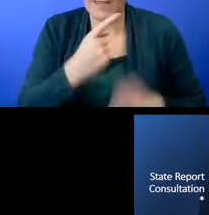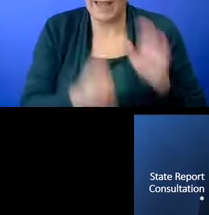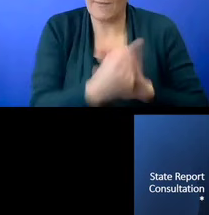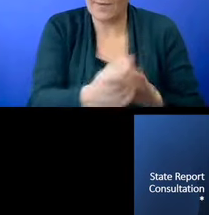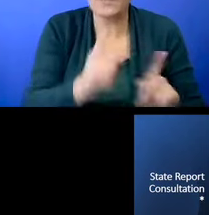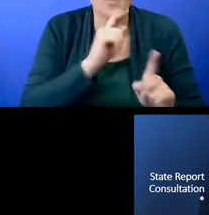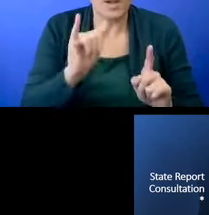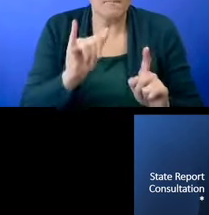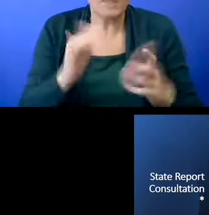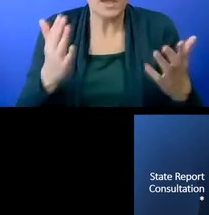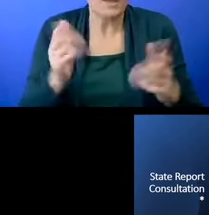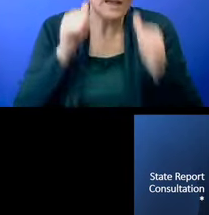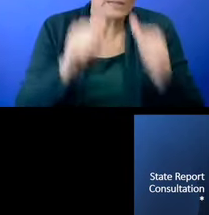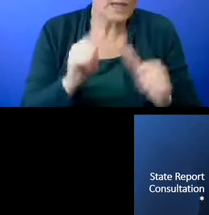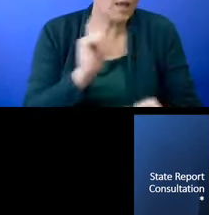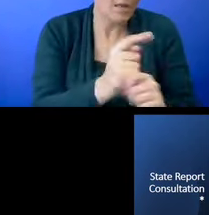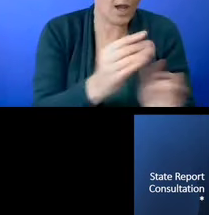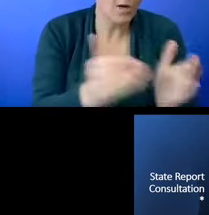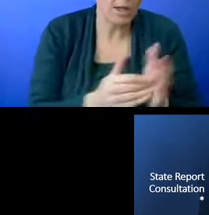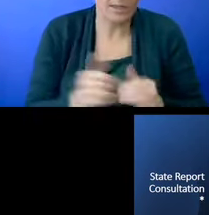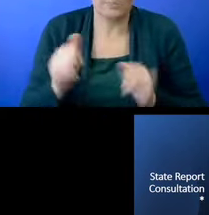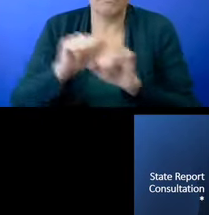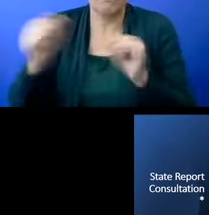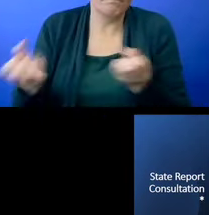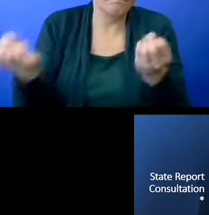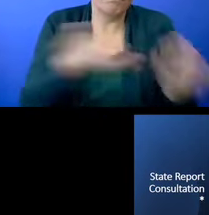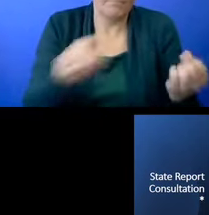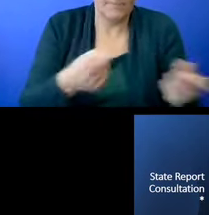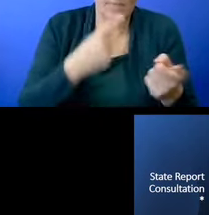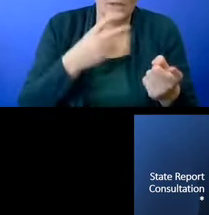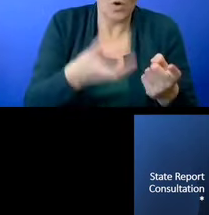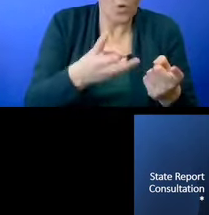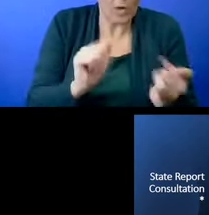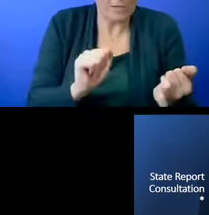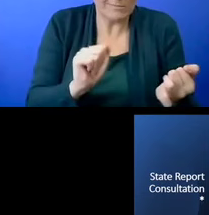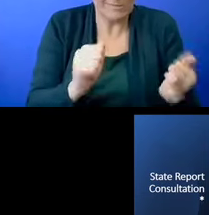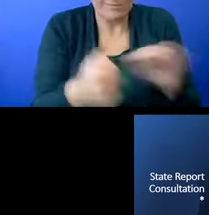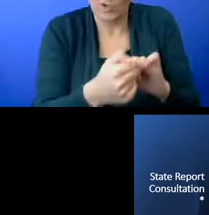and their contributions will change the nature of the final State report